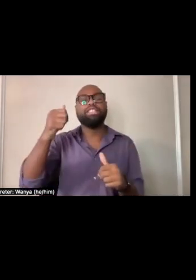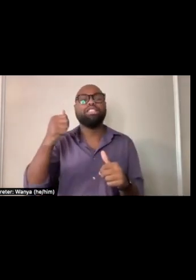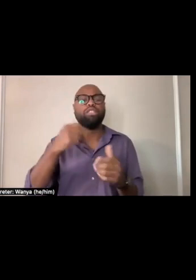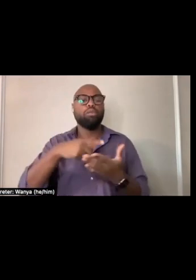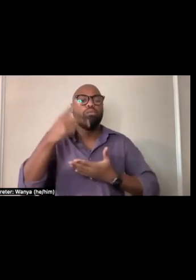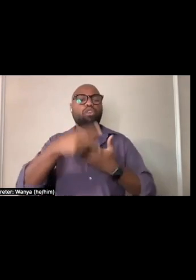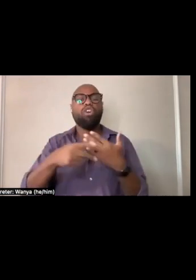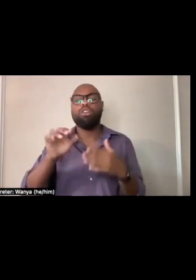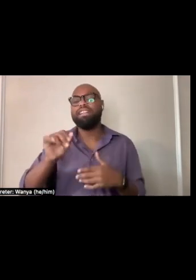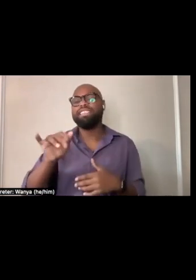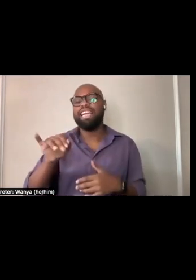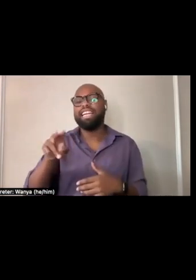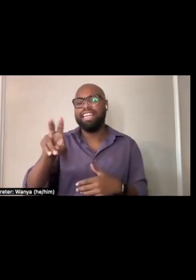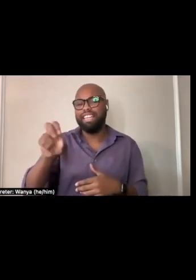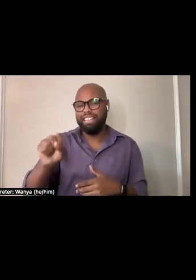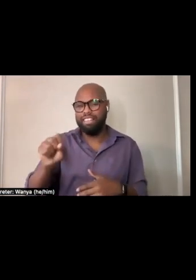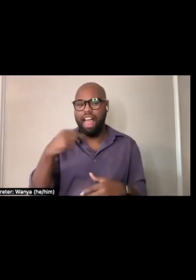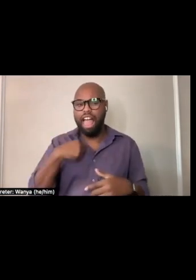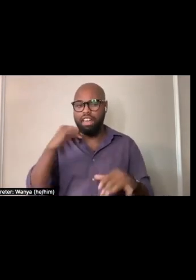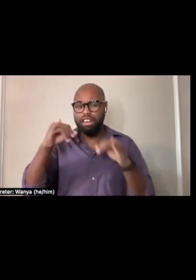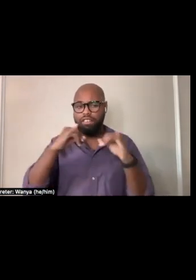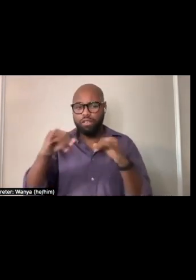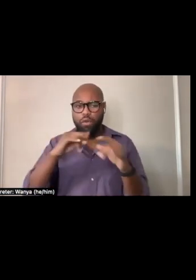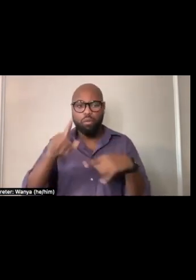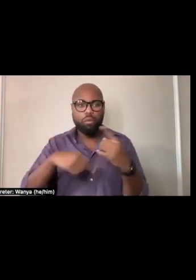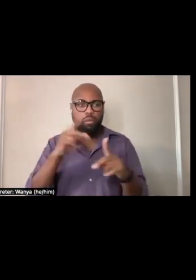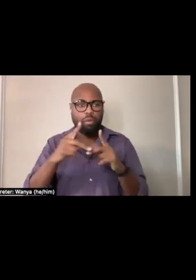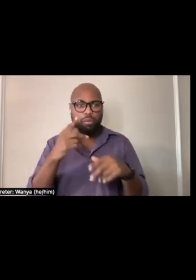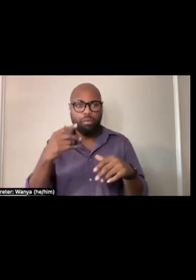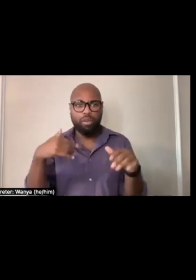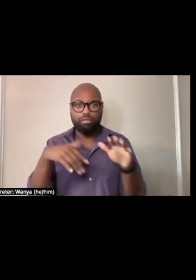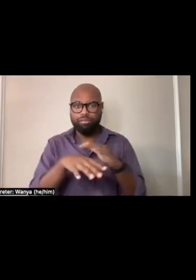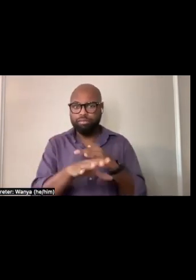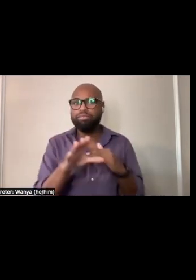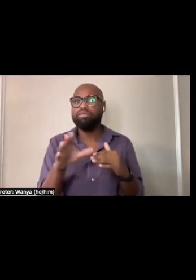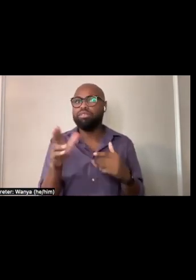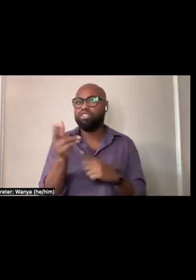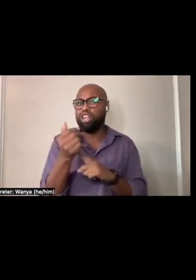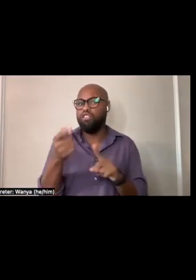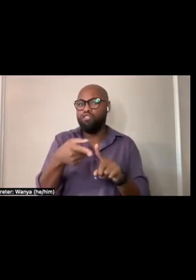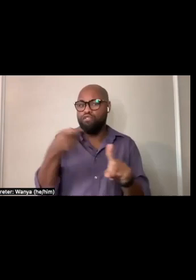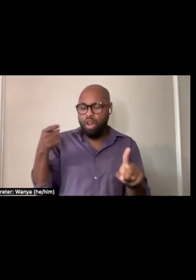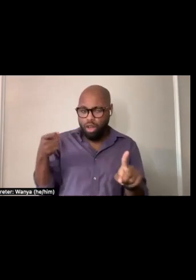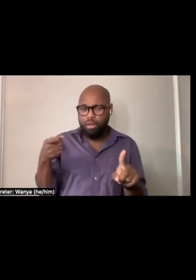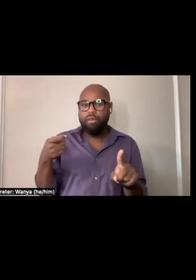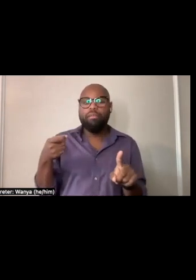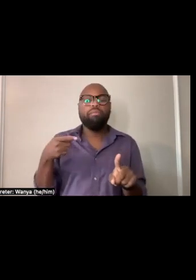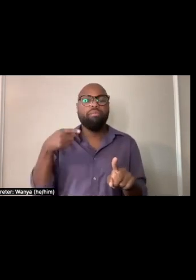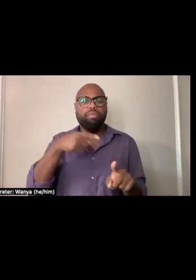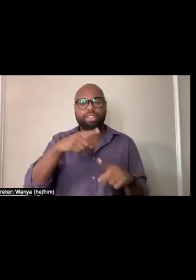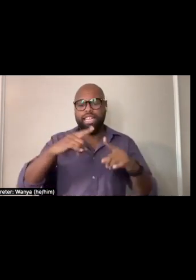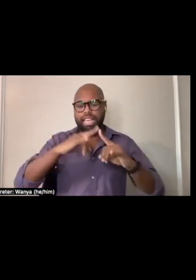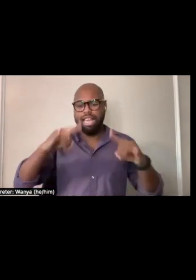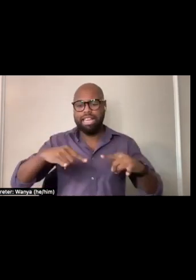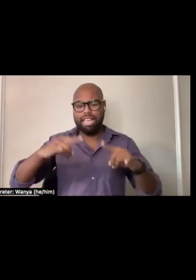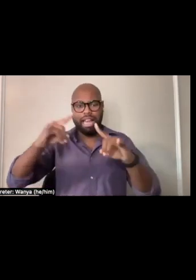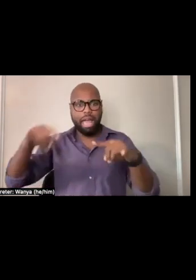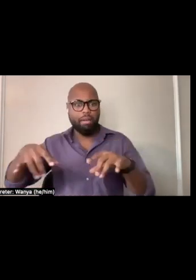interviewed as people were coming into the hotels from the encampments because it paints such an incredibly stark picture.